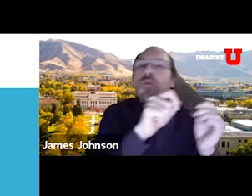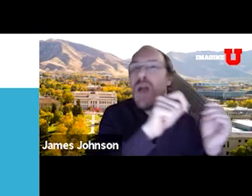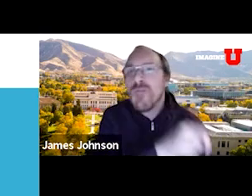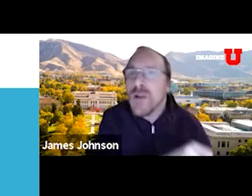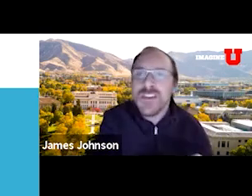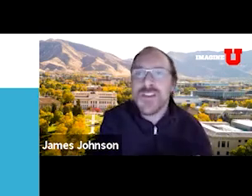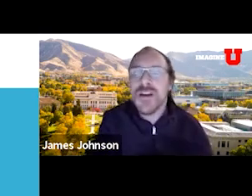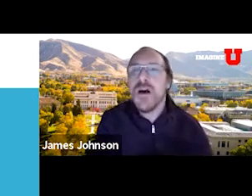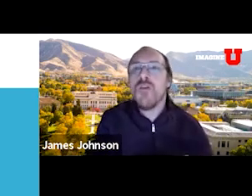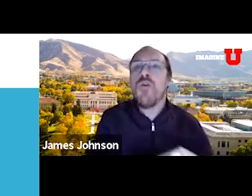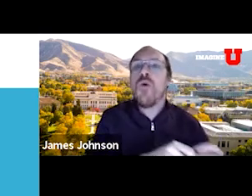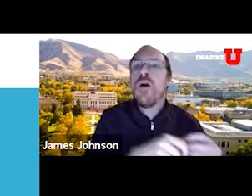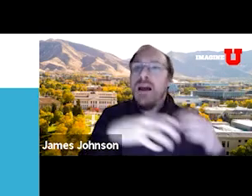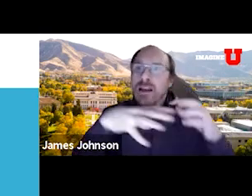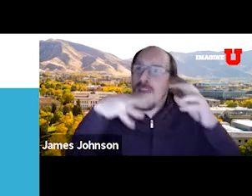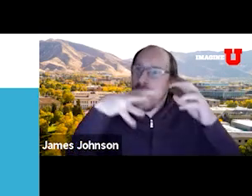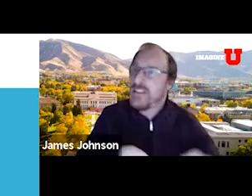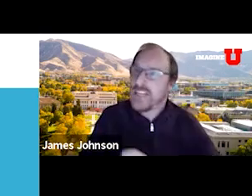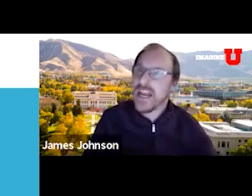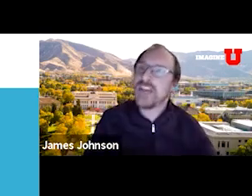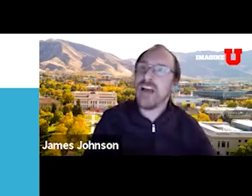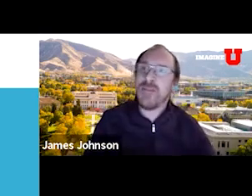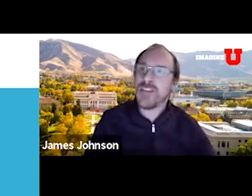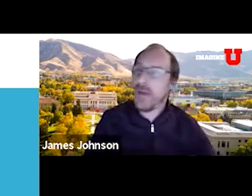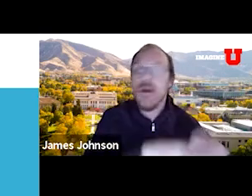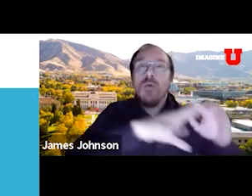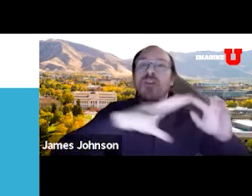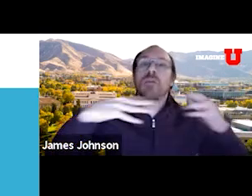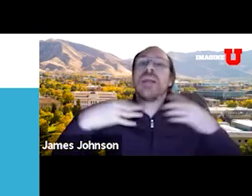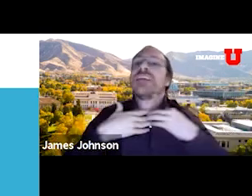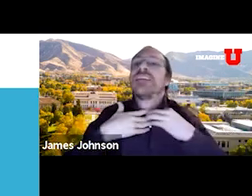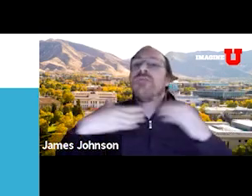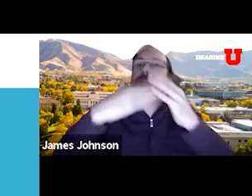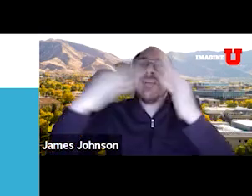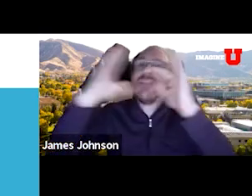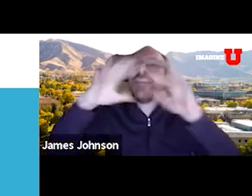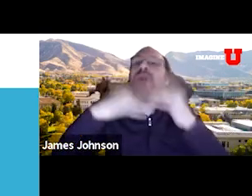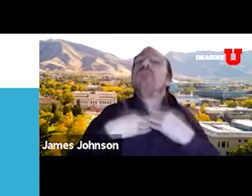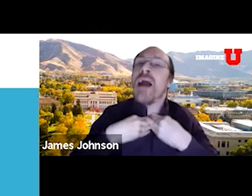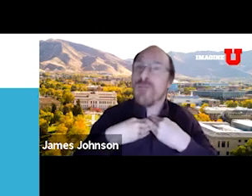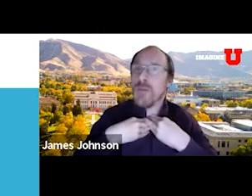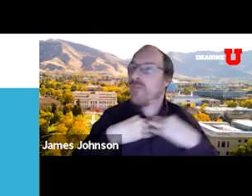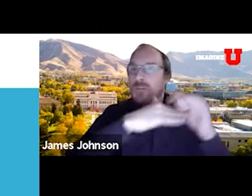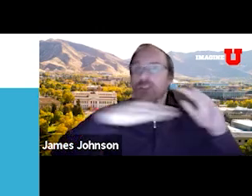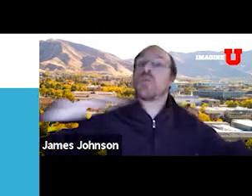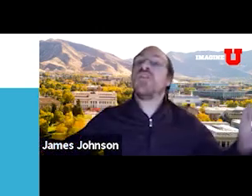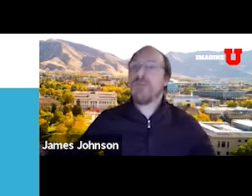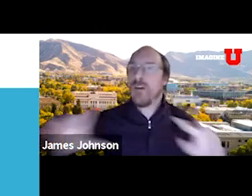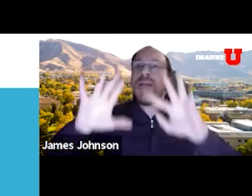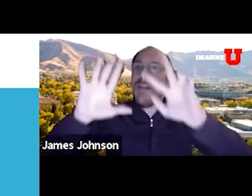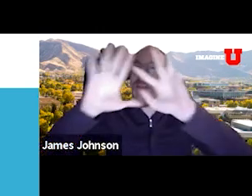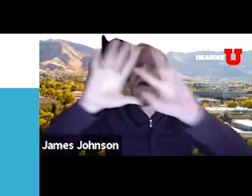reference was different than